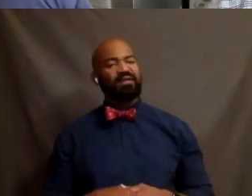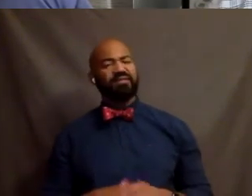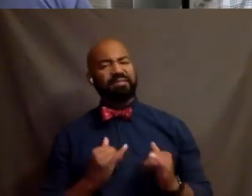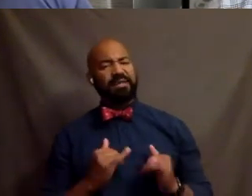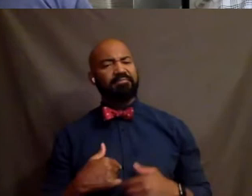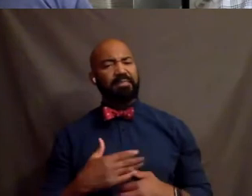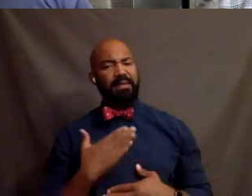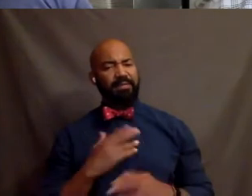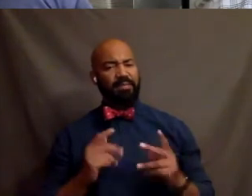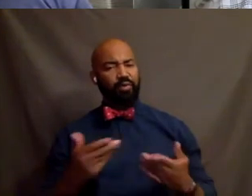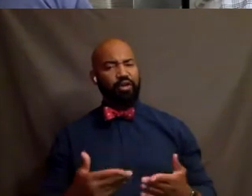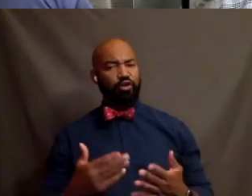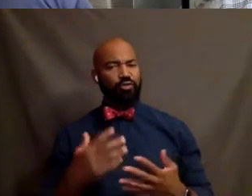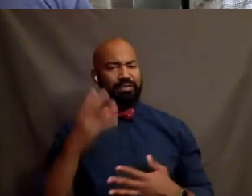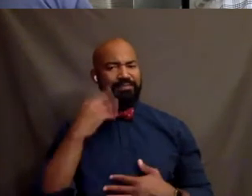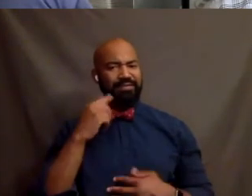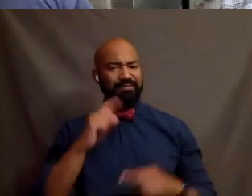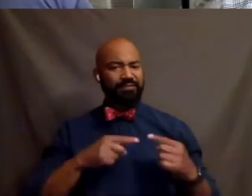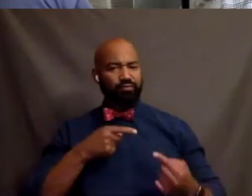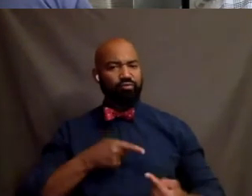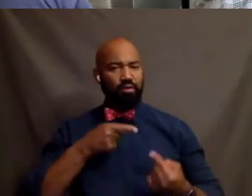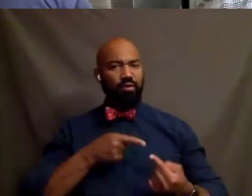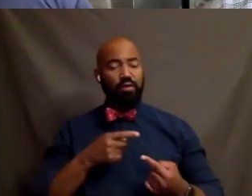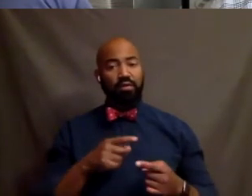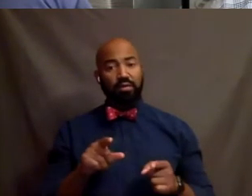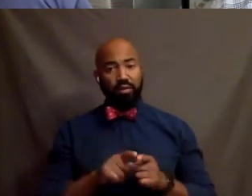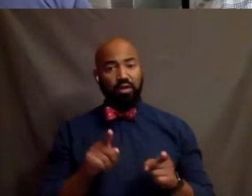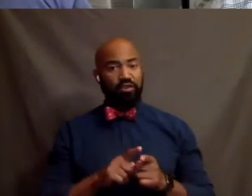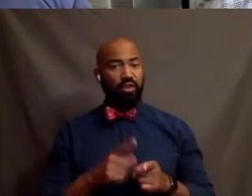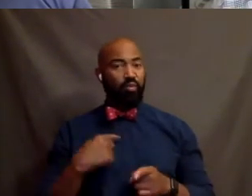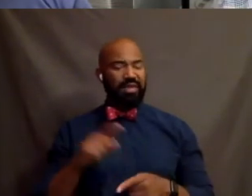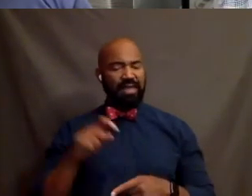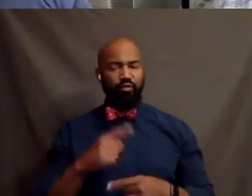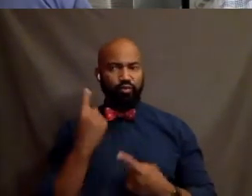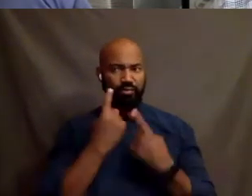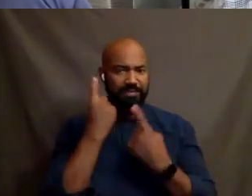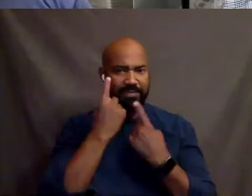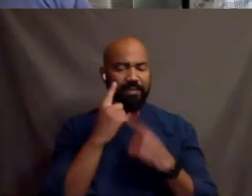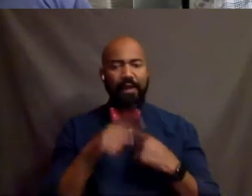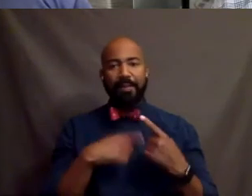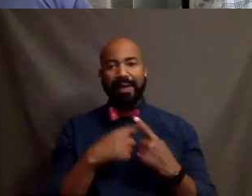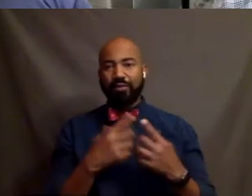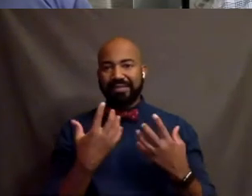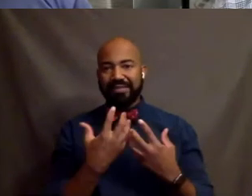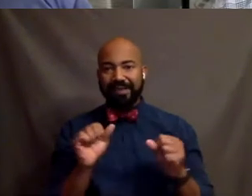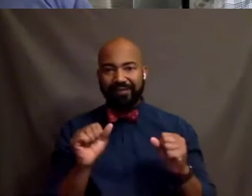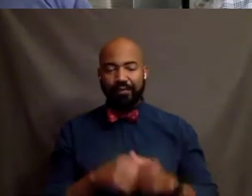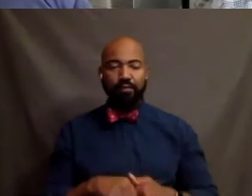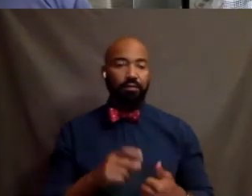And I know that all of us have to weigh safety of many different kinds. So medical safety, emotional safety, physical safety,